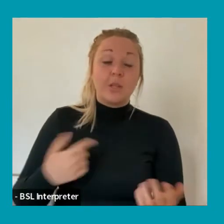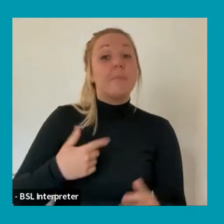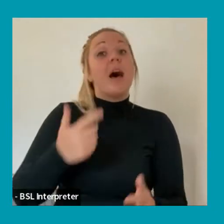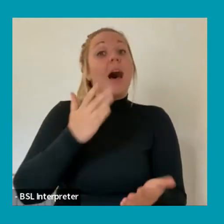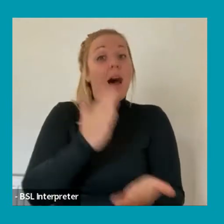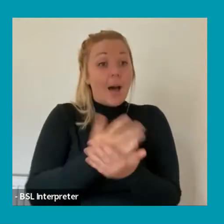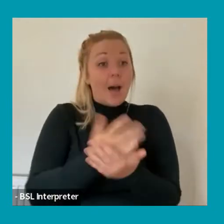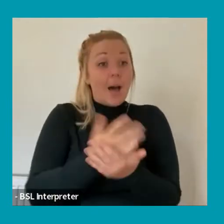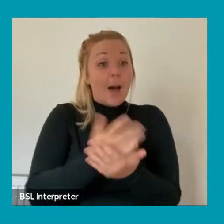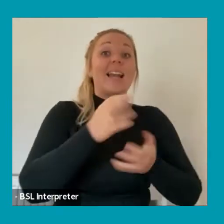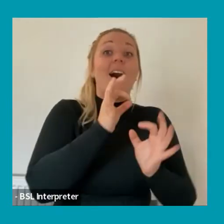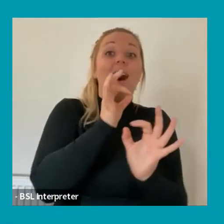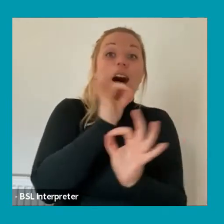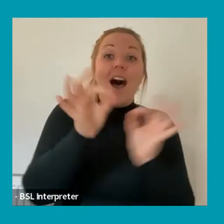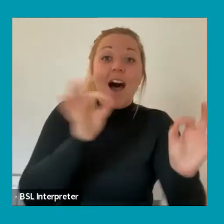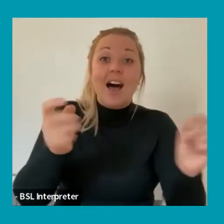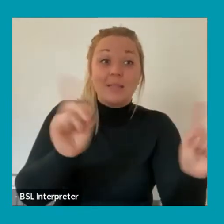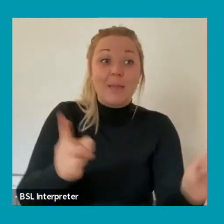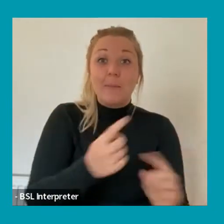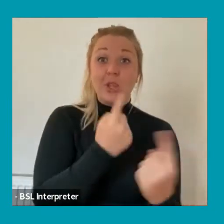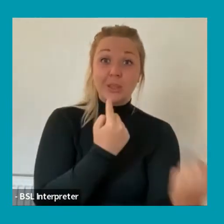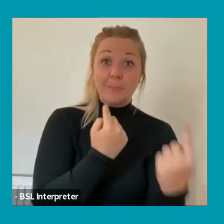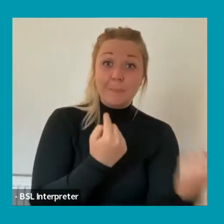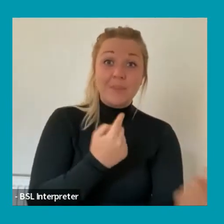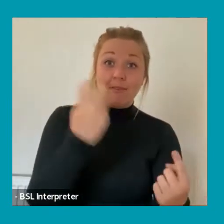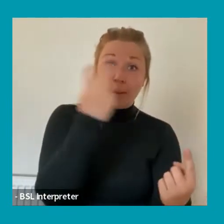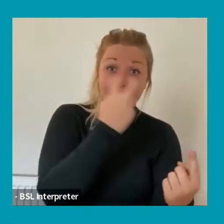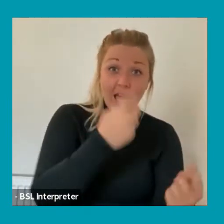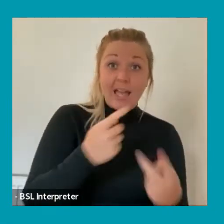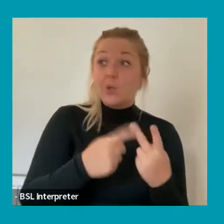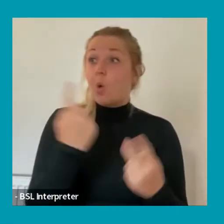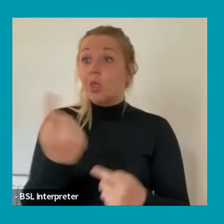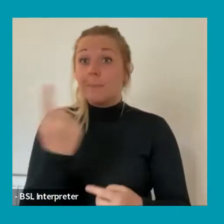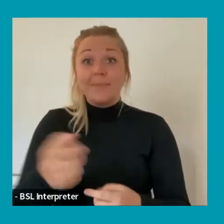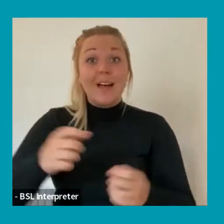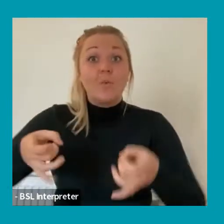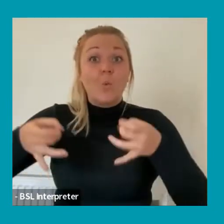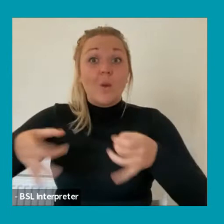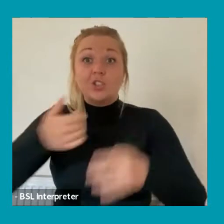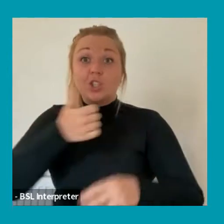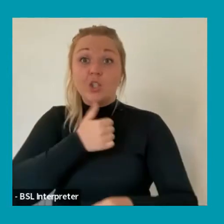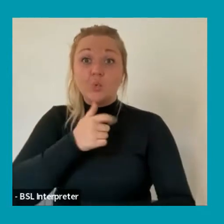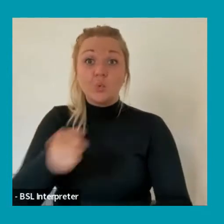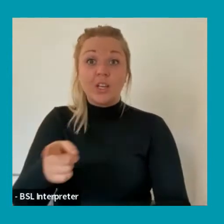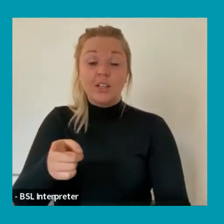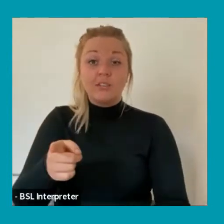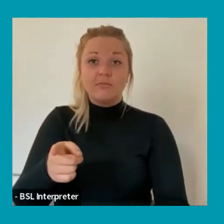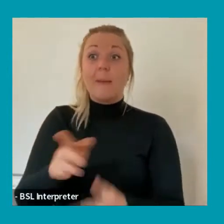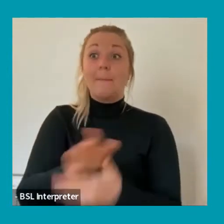experience every Dave their lives with Evenbreak, we made the decision